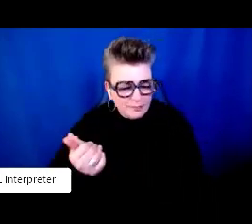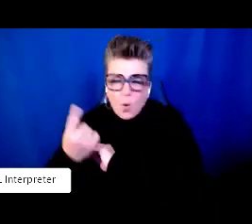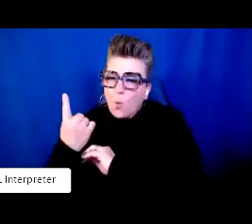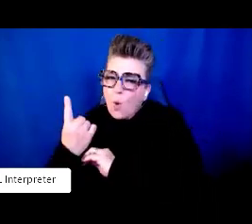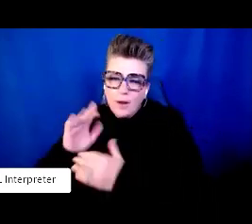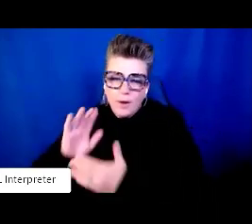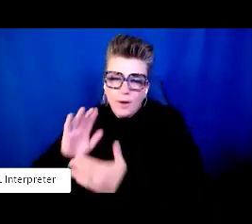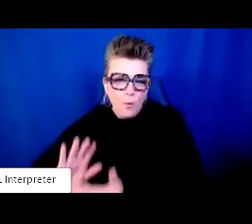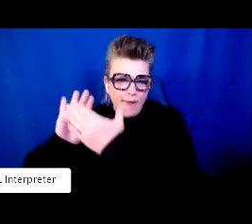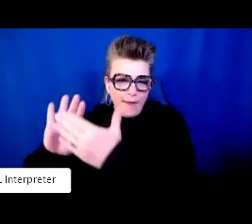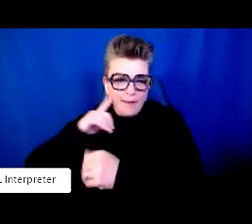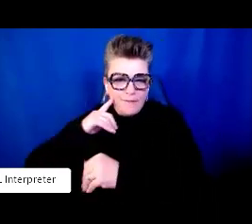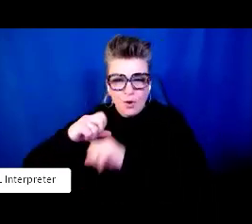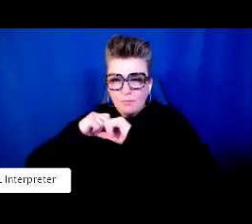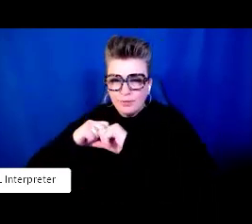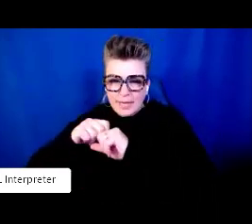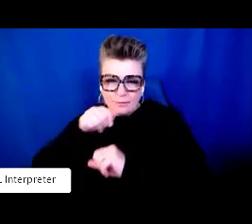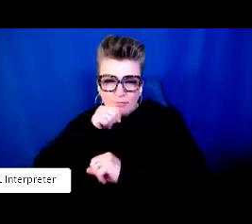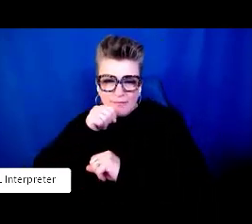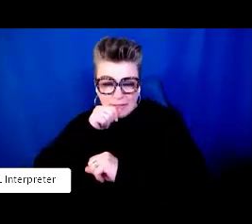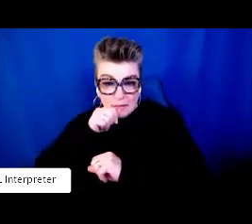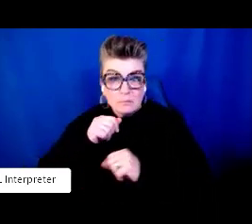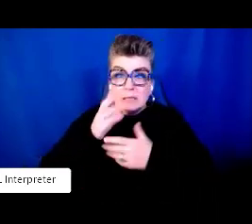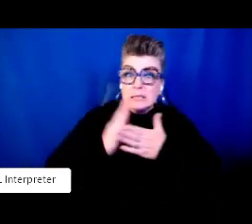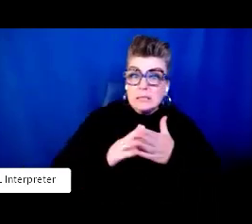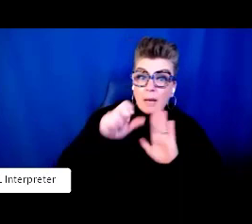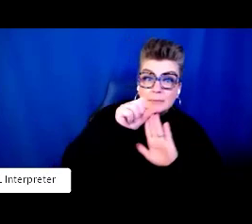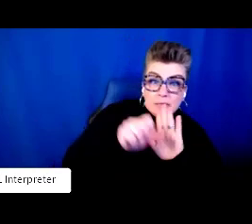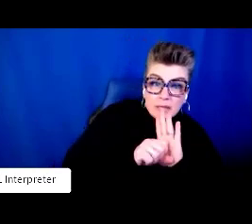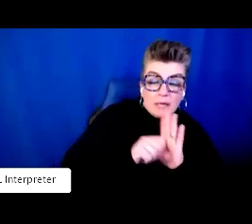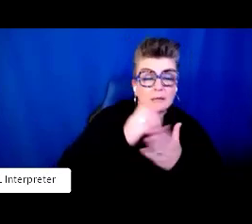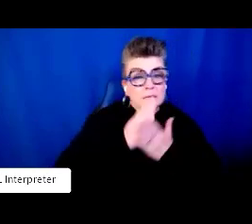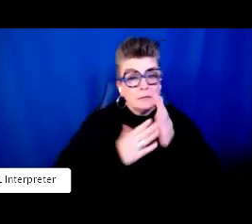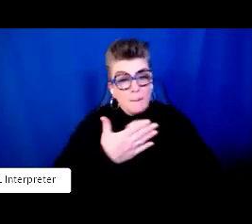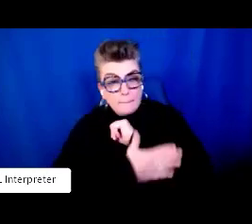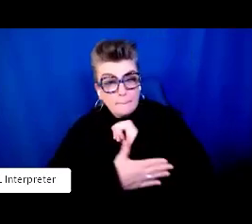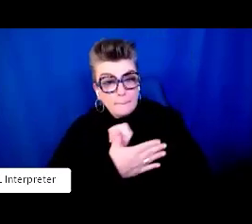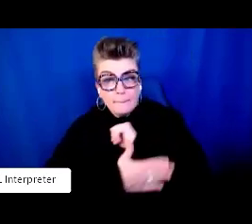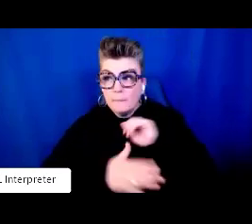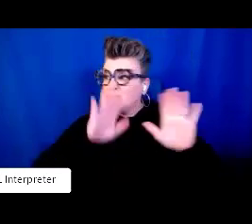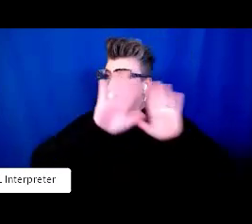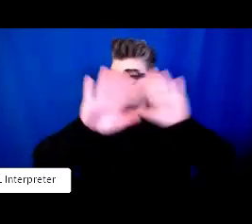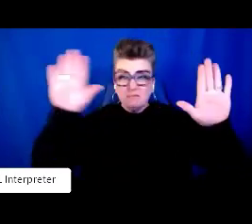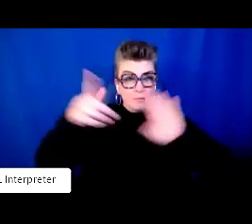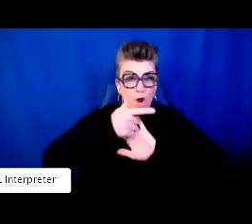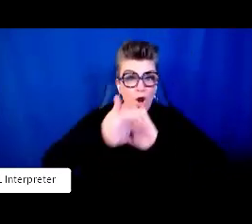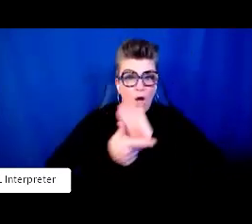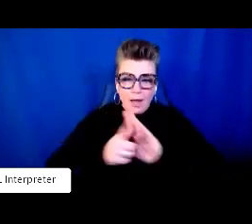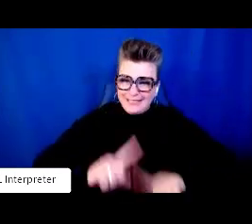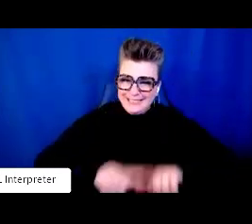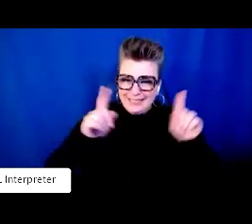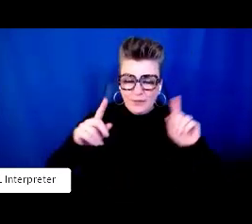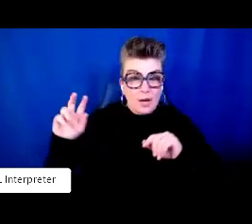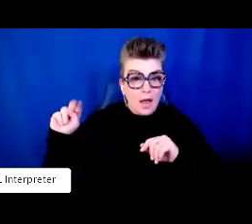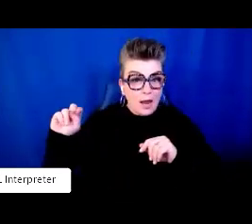In some cases, there may be laws or even NIH policies that must be followed. In particular, the NIH genomic data